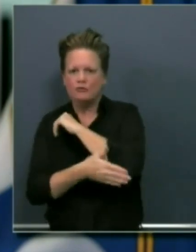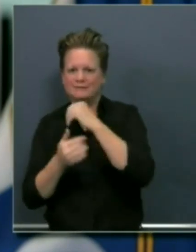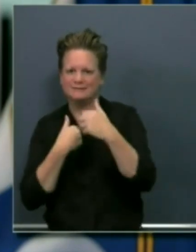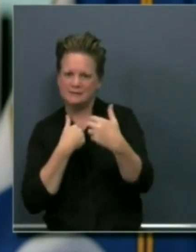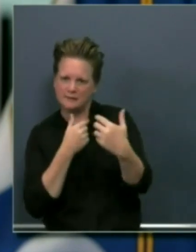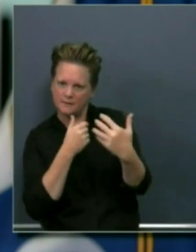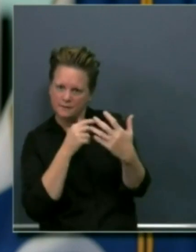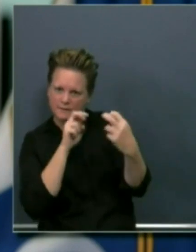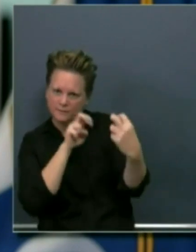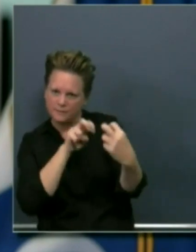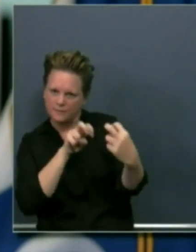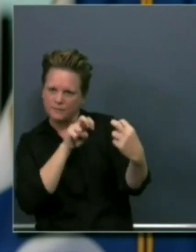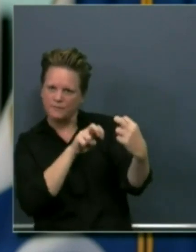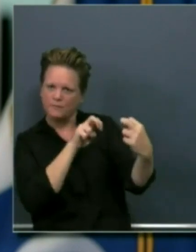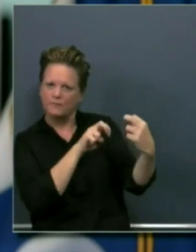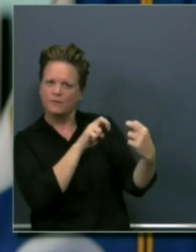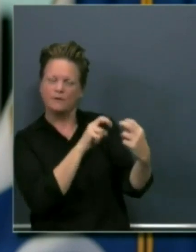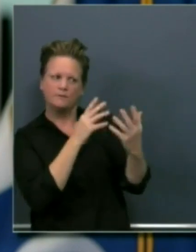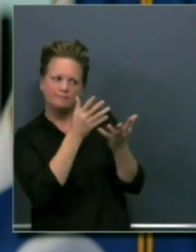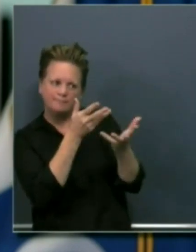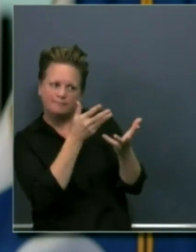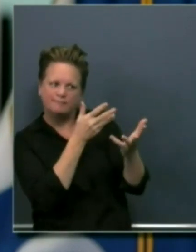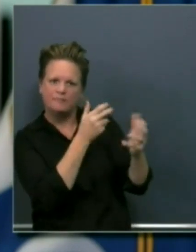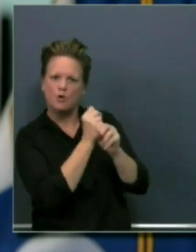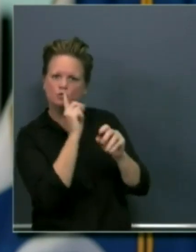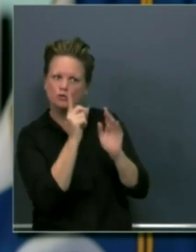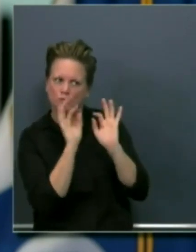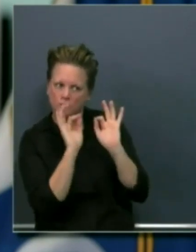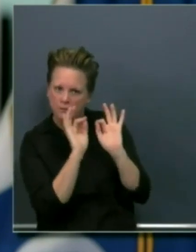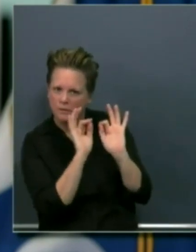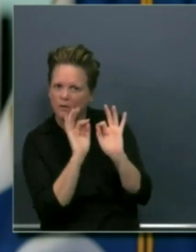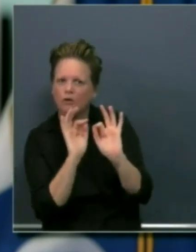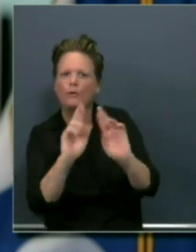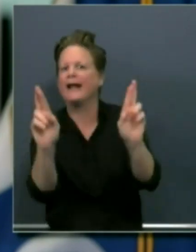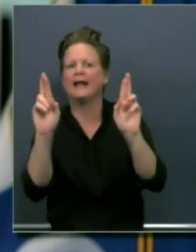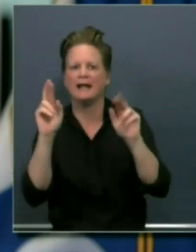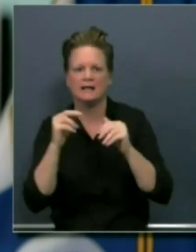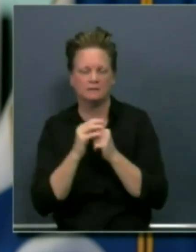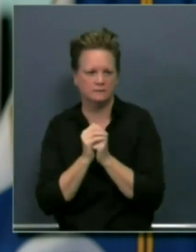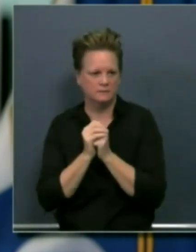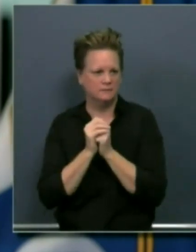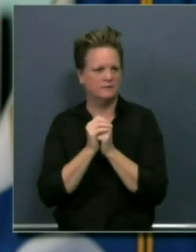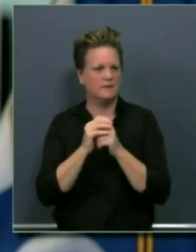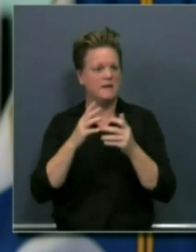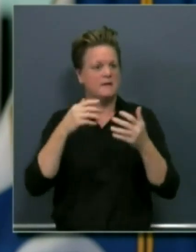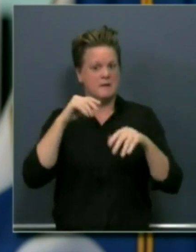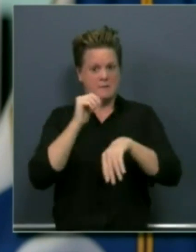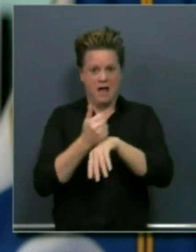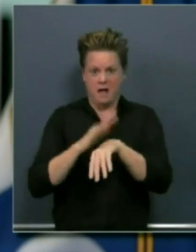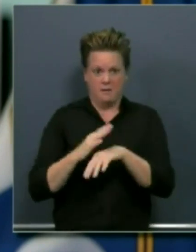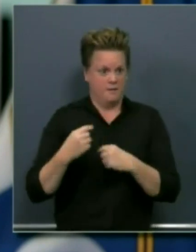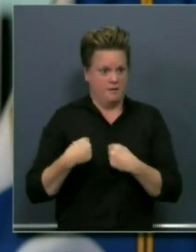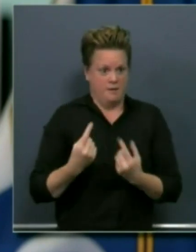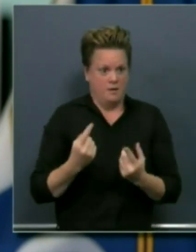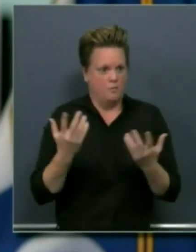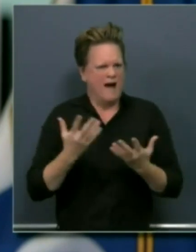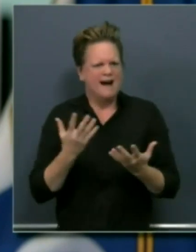WE WILL WORK WITH EVERY COUNTY WITH EVERY CITY. ANY PRACTICAL AND RESPONSIBLE WAY BUT HERE'S THE CABBIE UP. THIS IS A